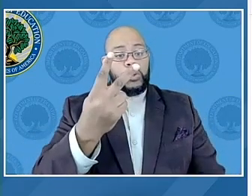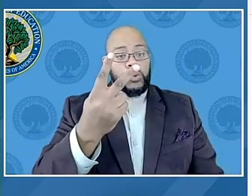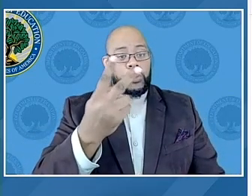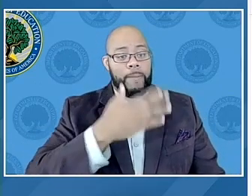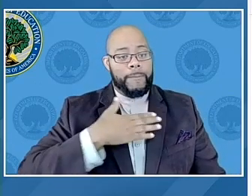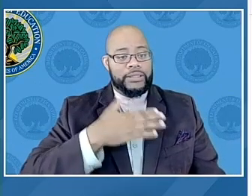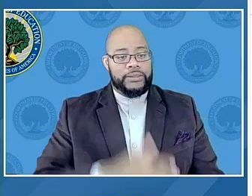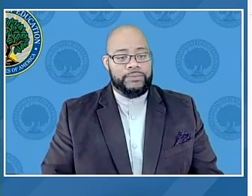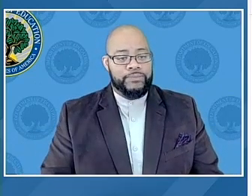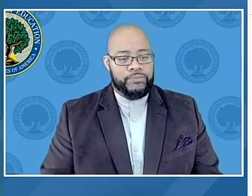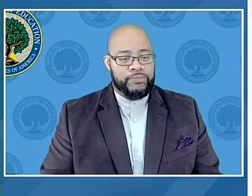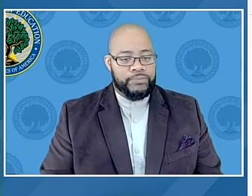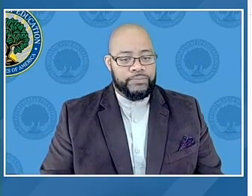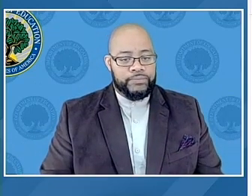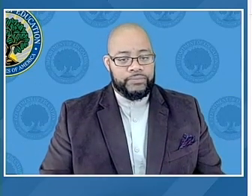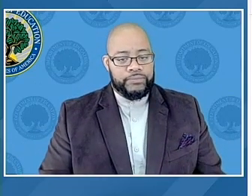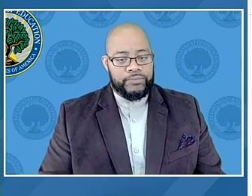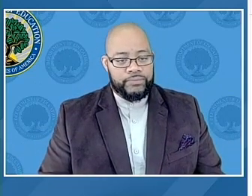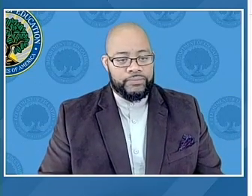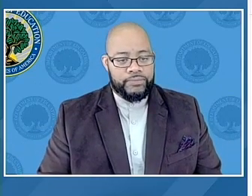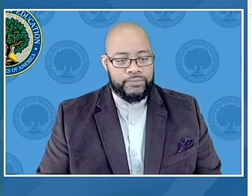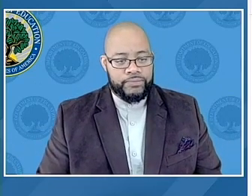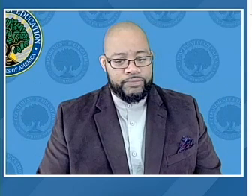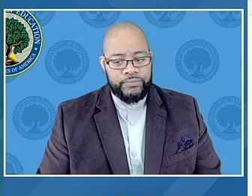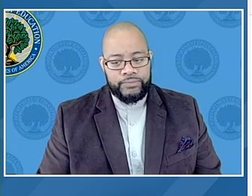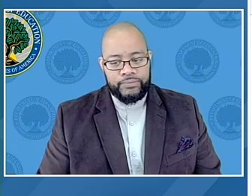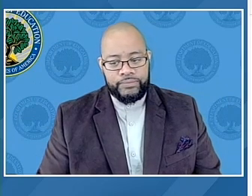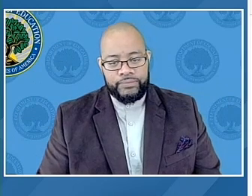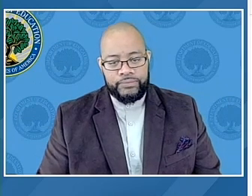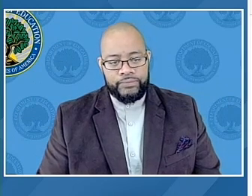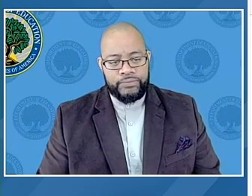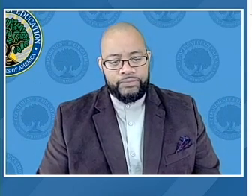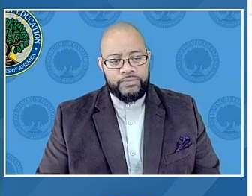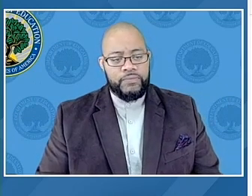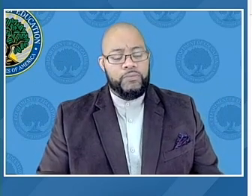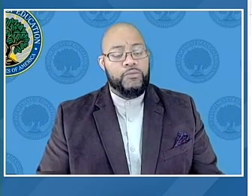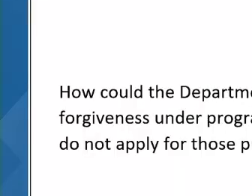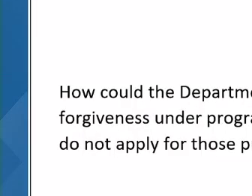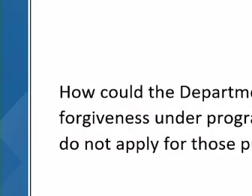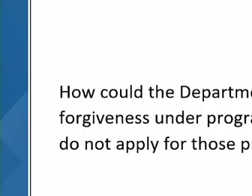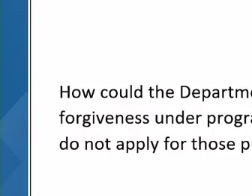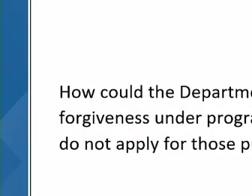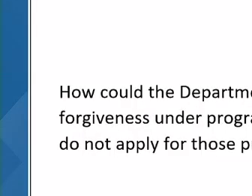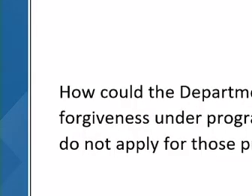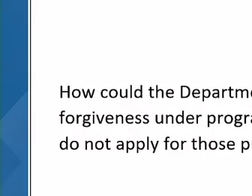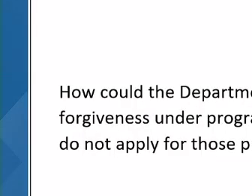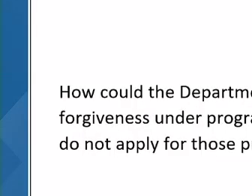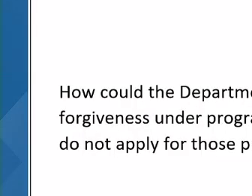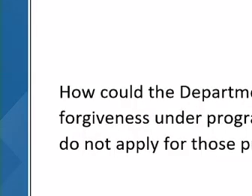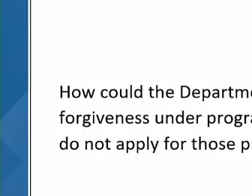Thank you. Traditionally, student loan relief programs require borrowers to